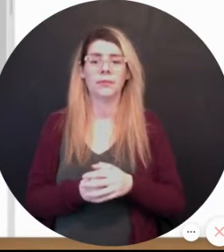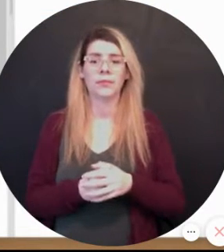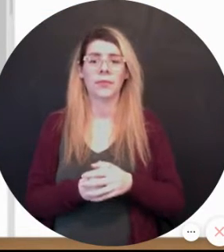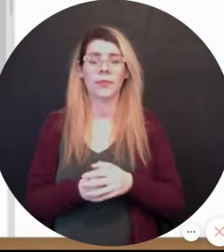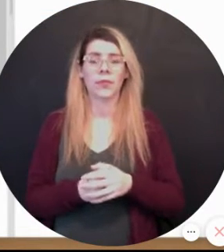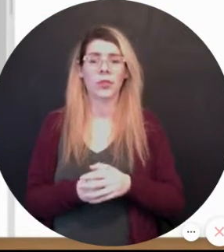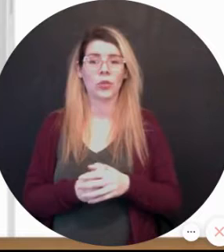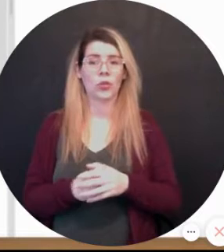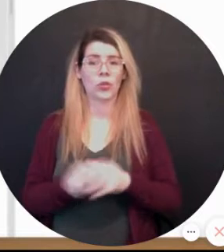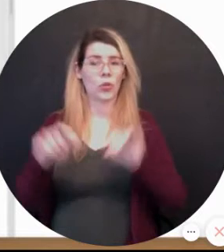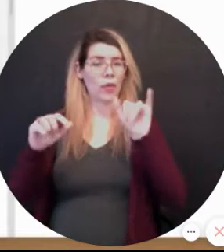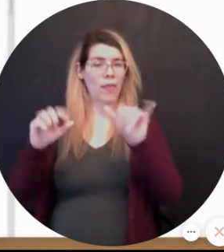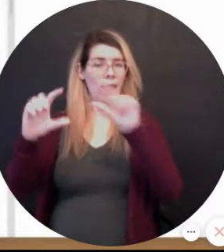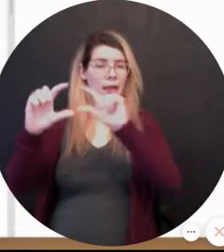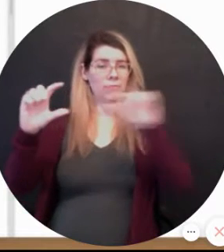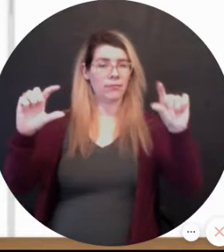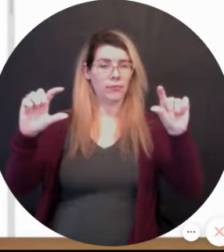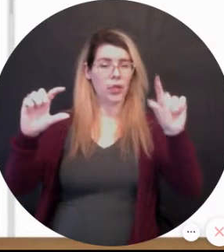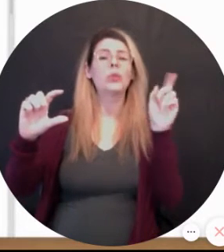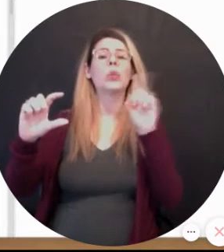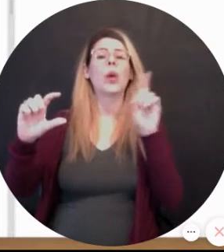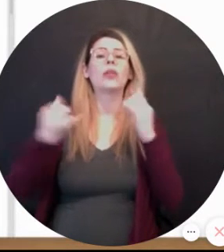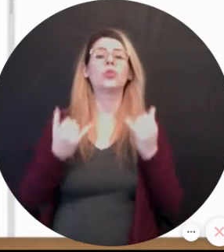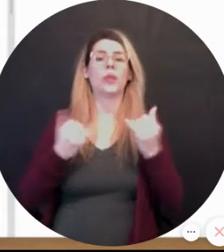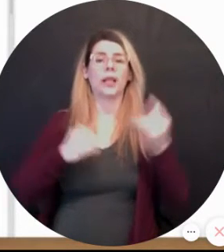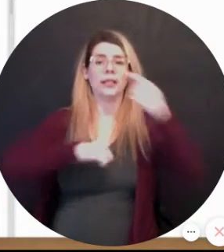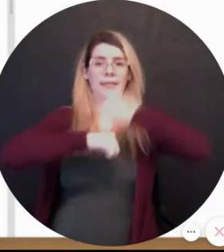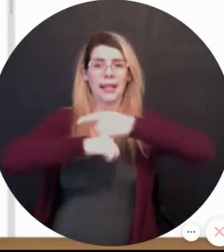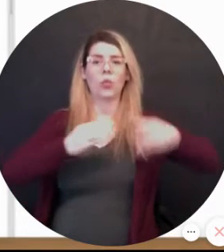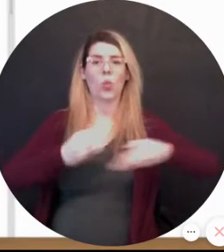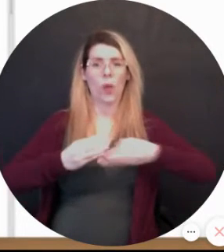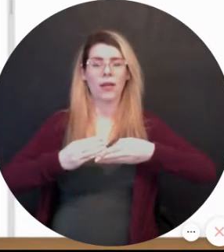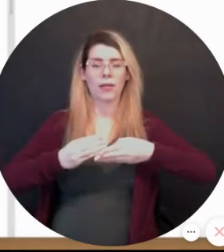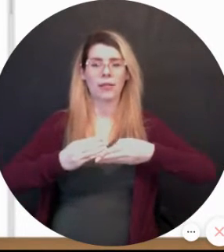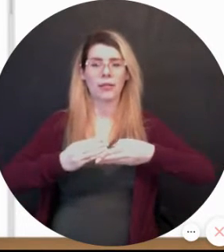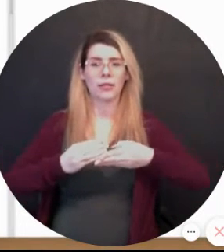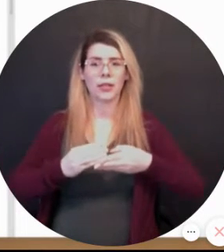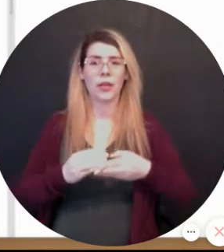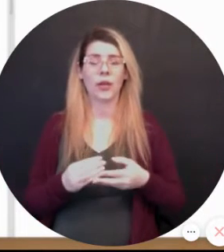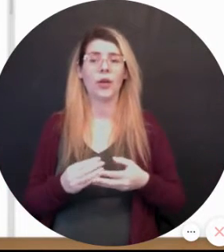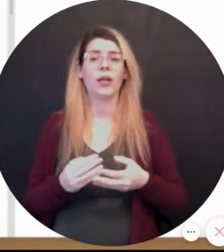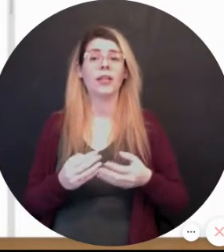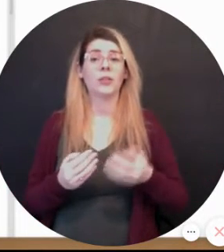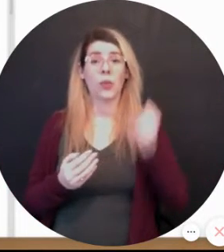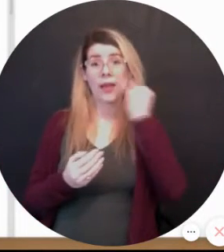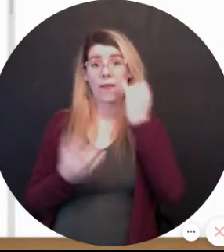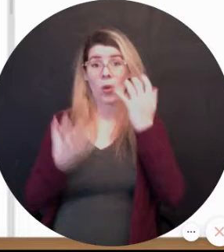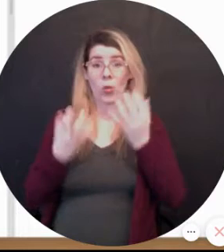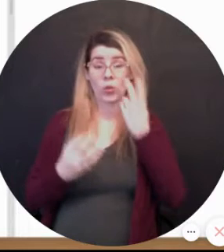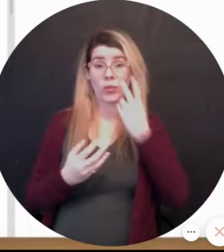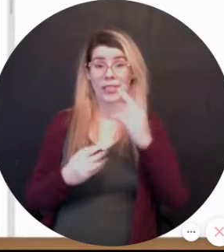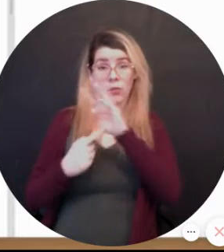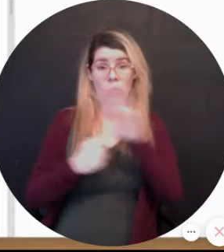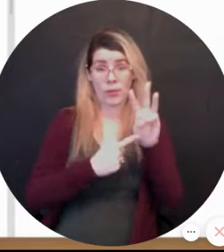to make that happen, I'm going to head on over to script.js. And I'm going to write